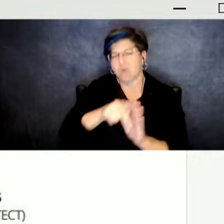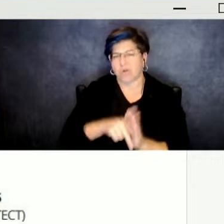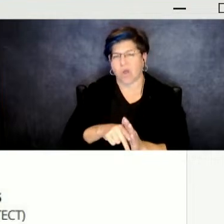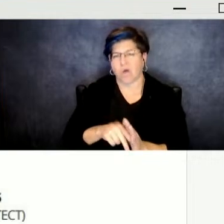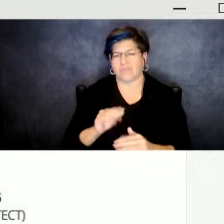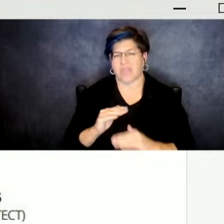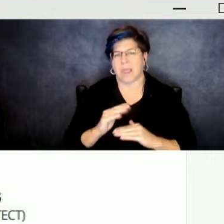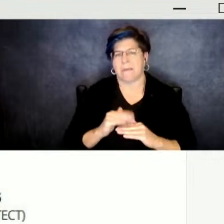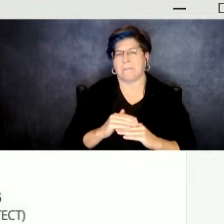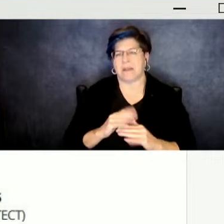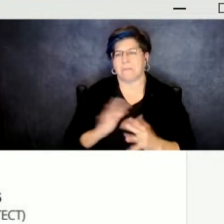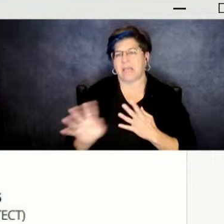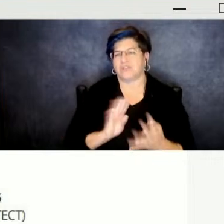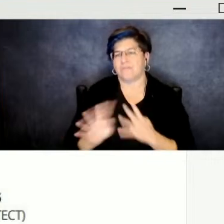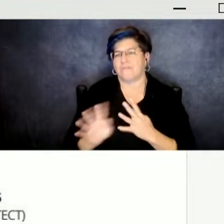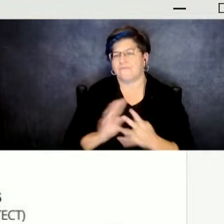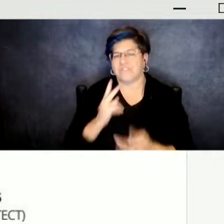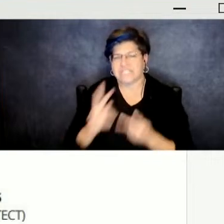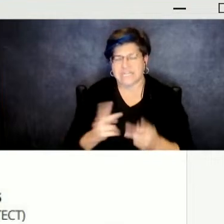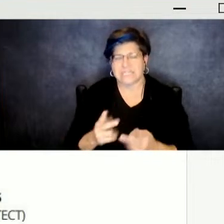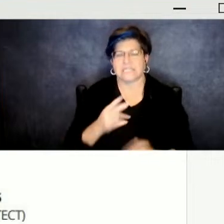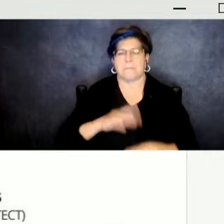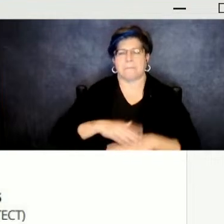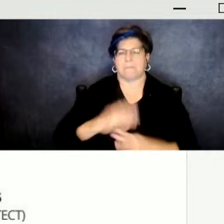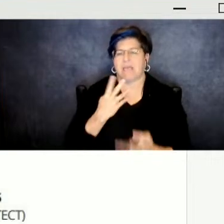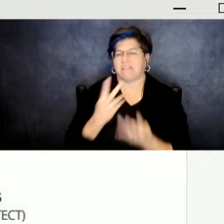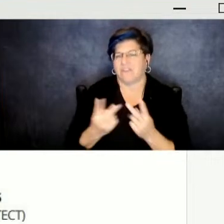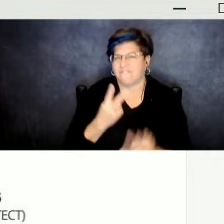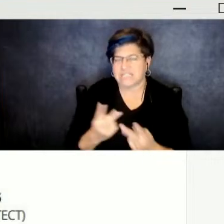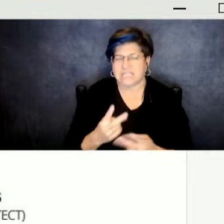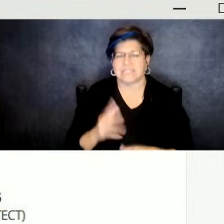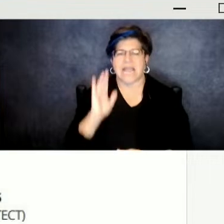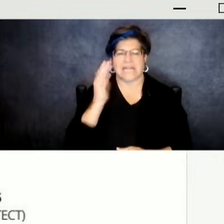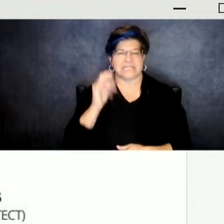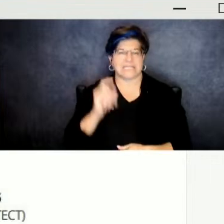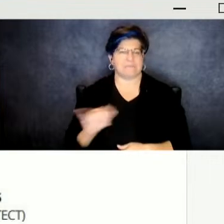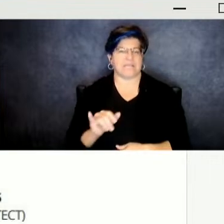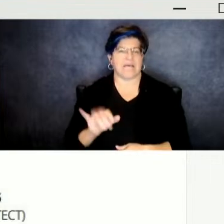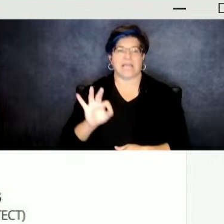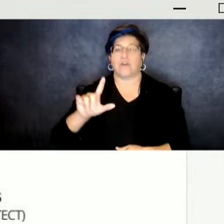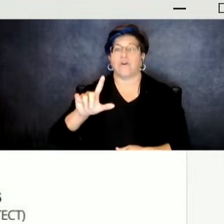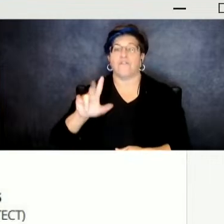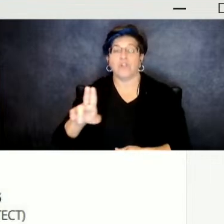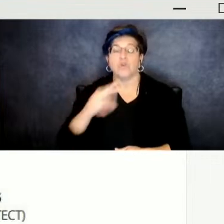SEASON PROTOCOLS SO THEY'RE